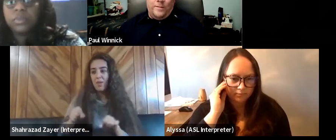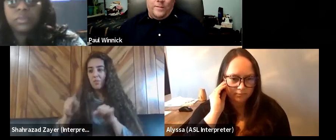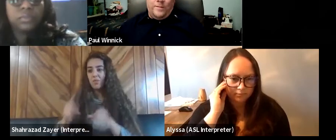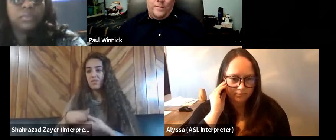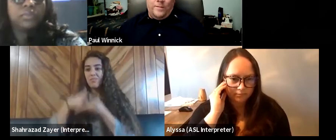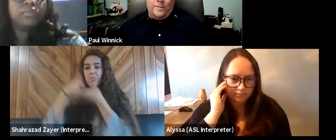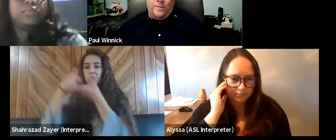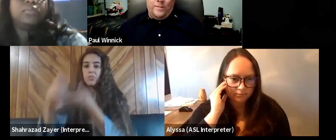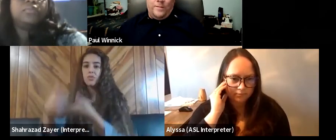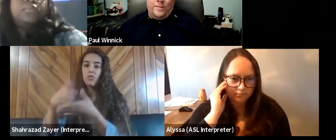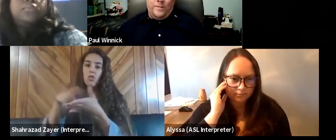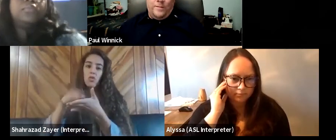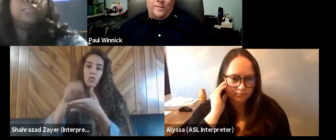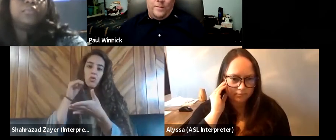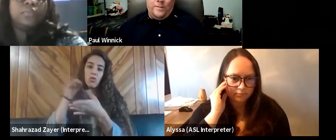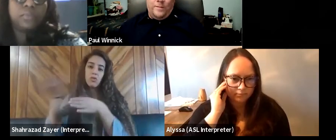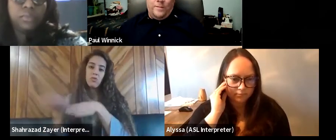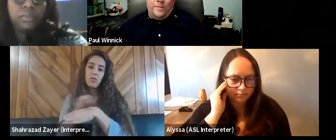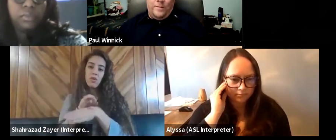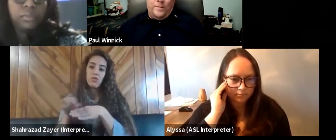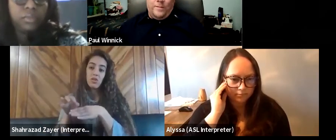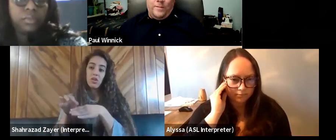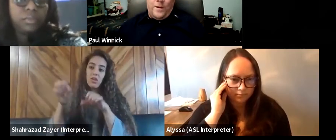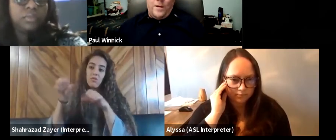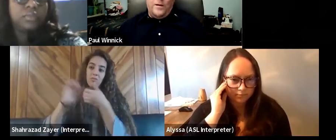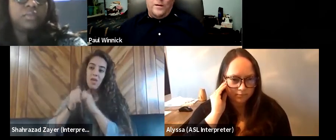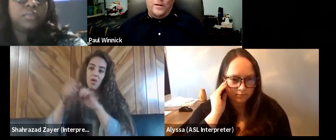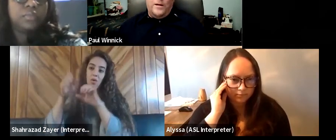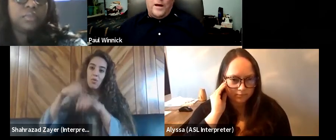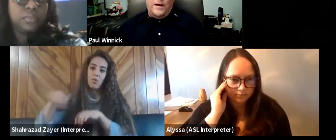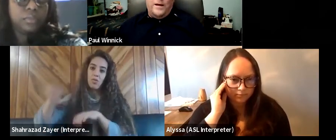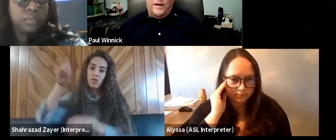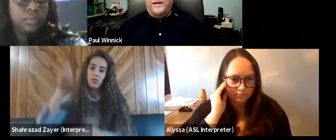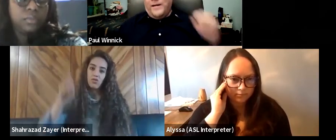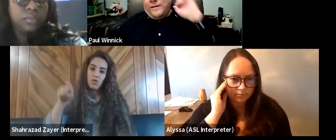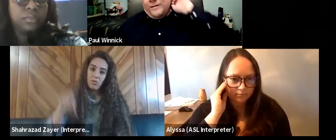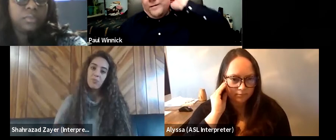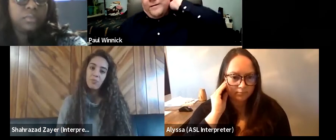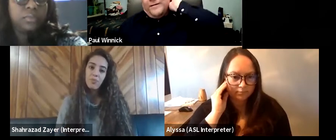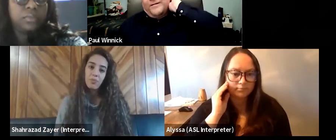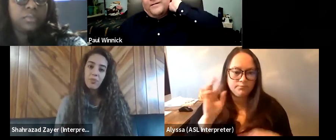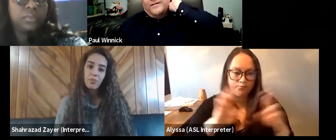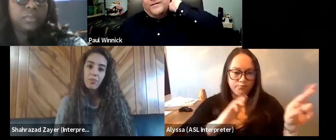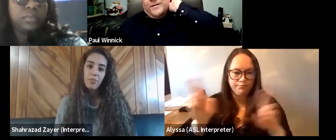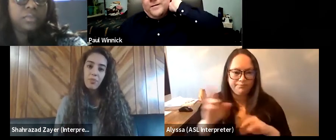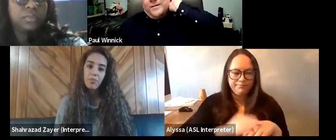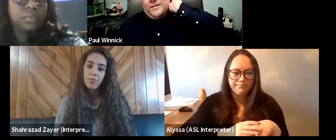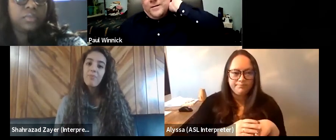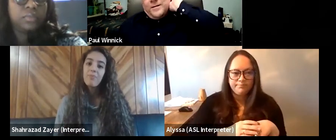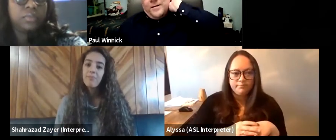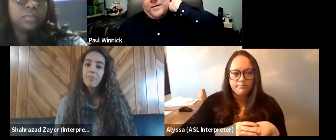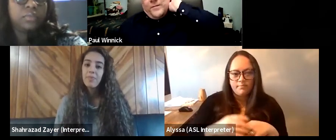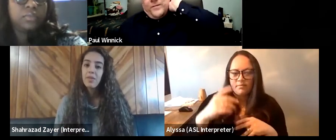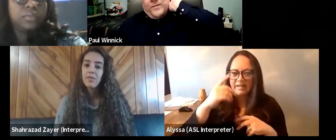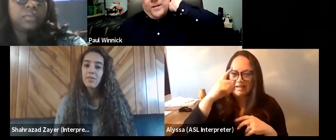function the way they should, that I think is the difficulty of being a parent. Yeah.